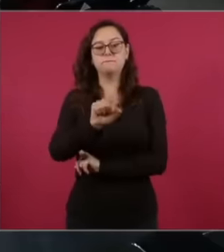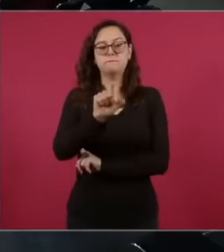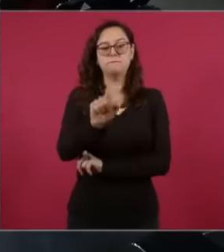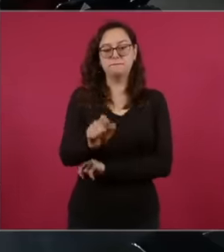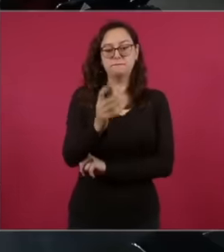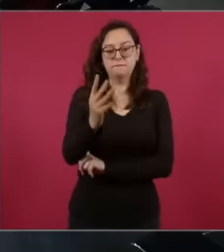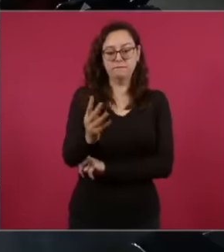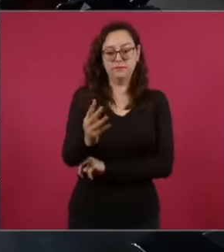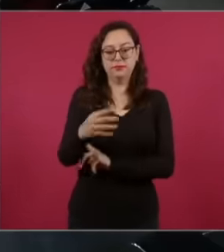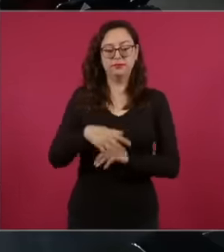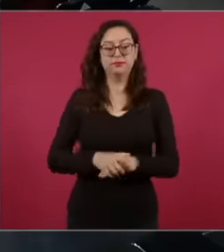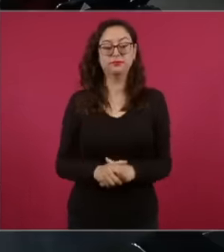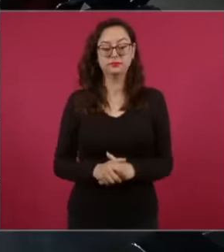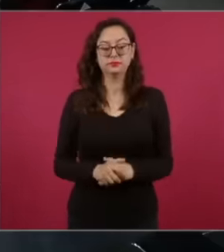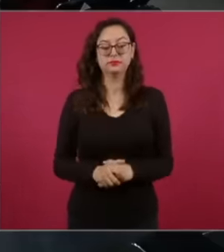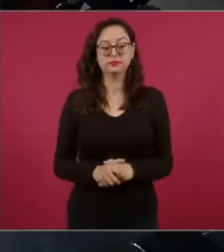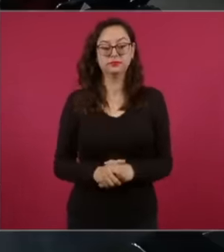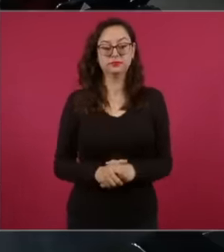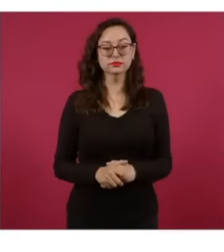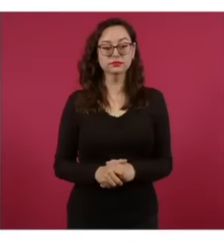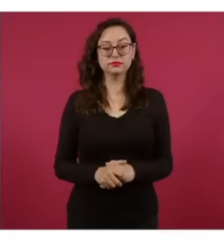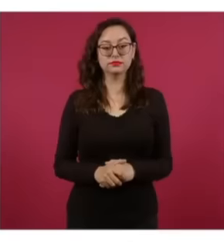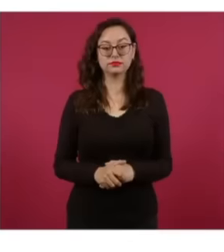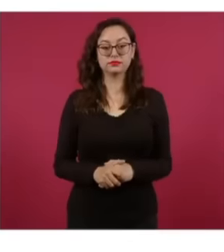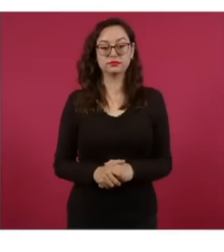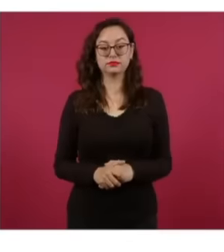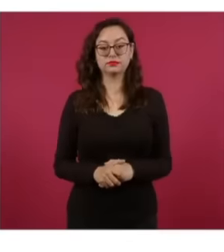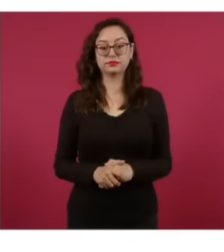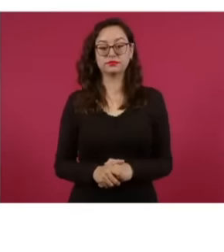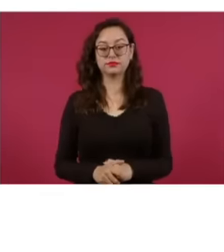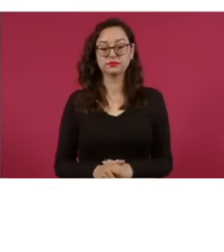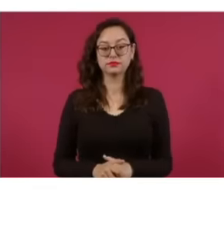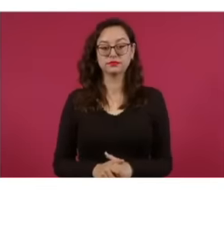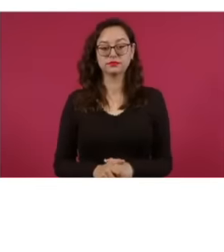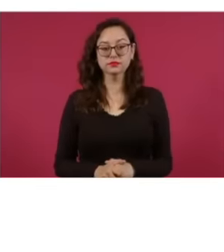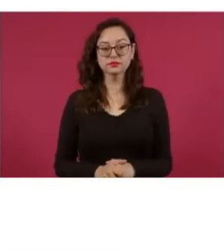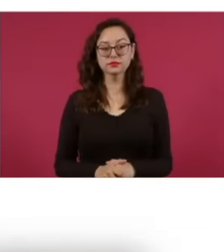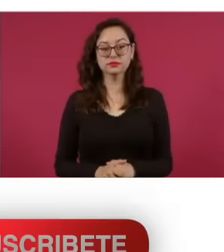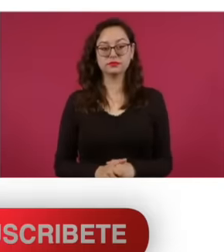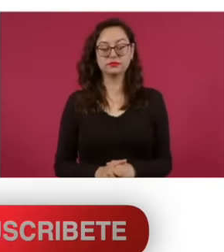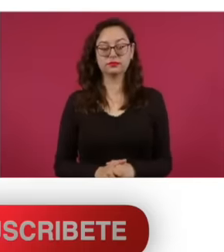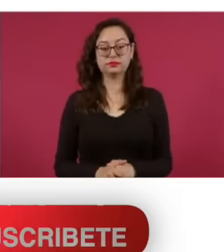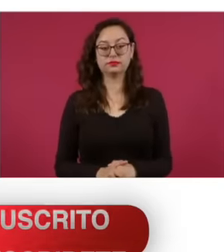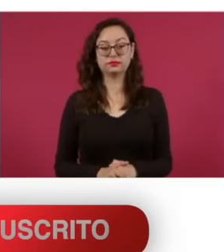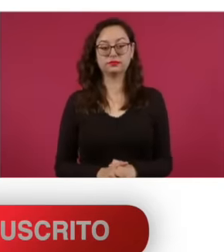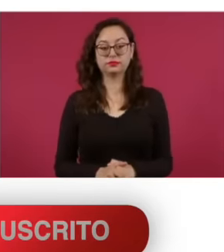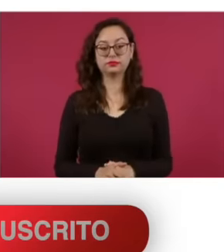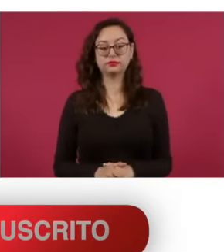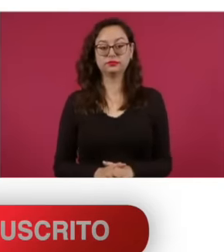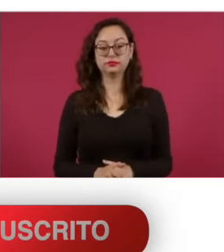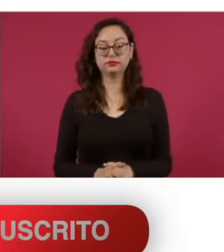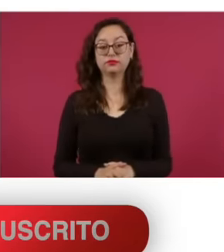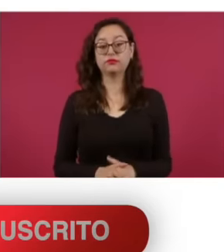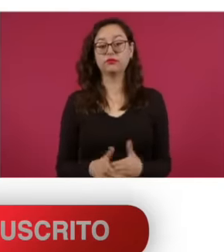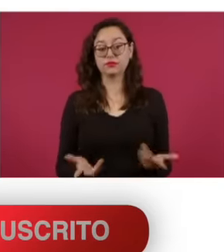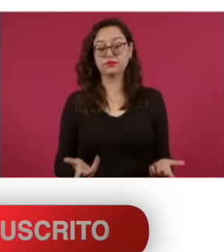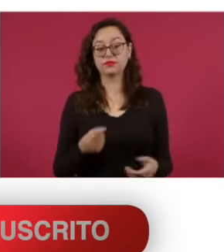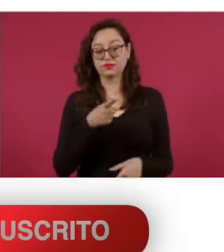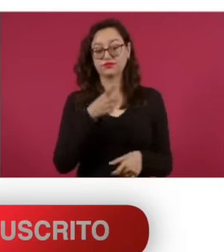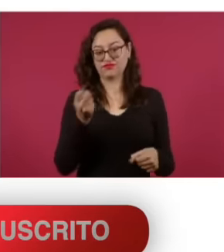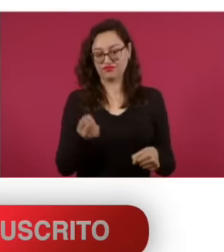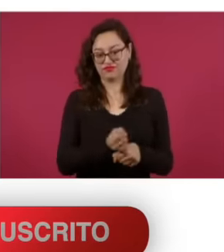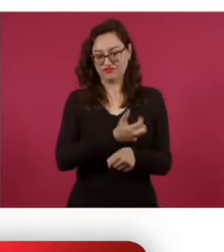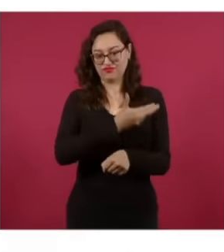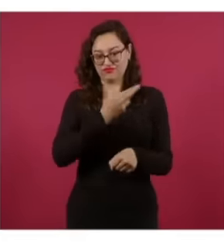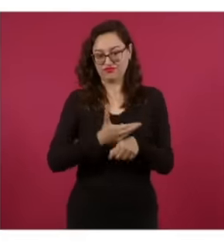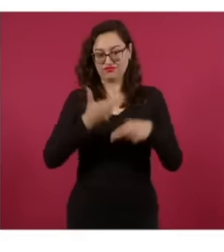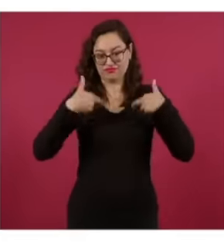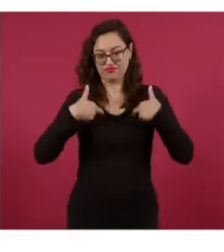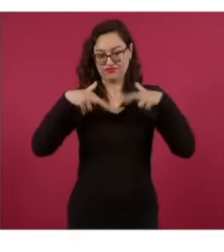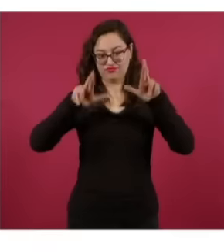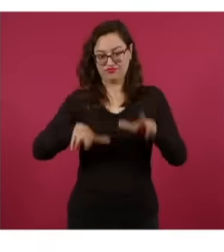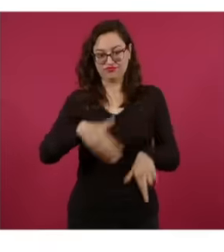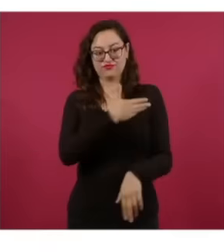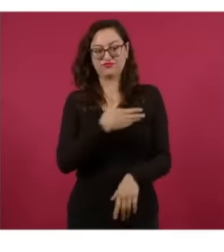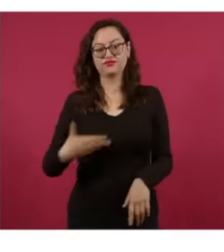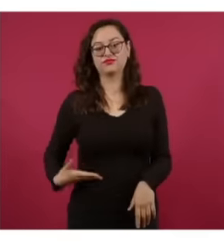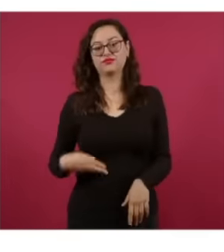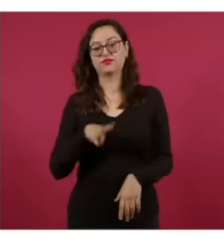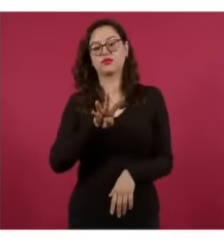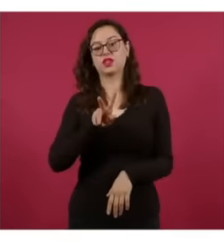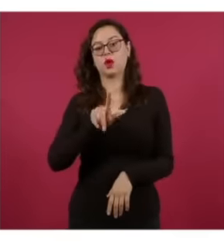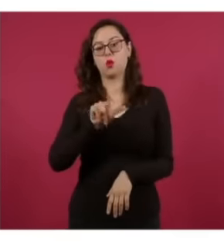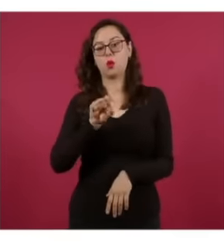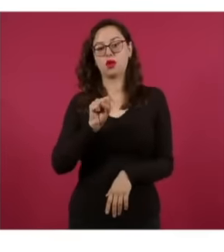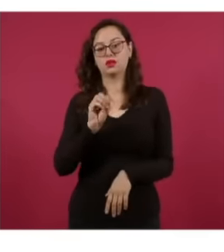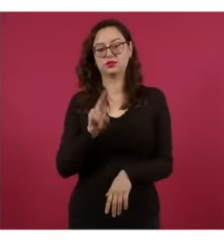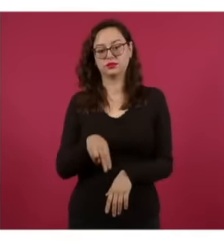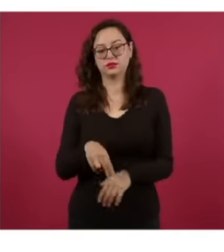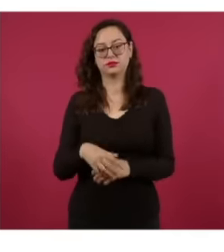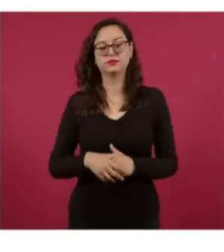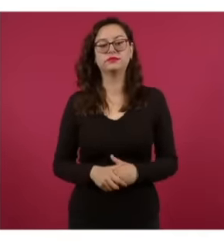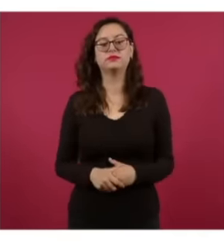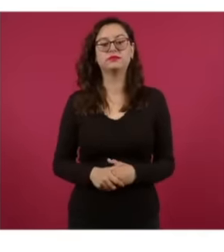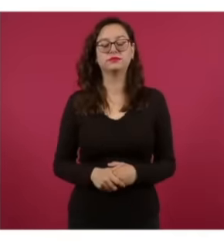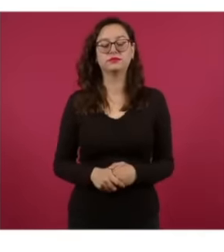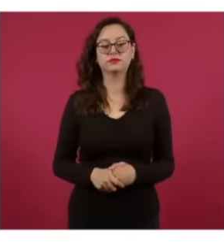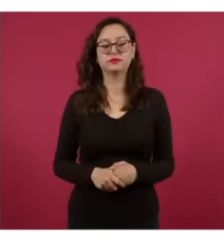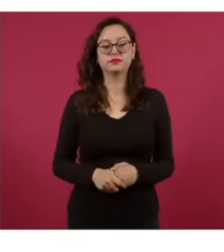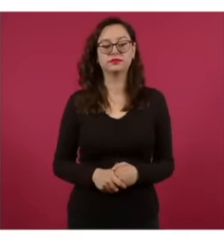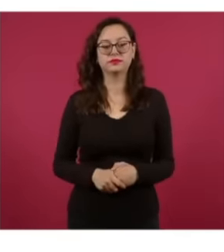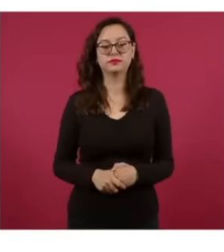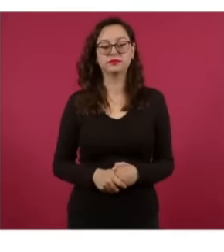This is Lan, he was Wilson's secretary of state under President Wilson W Wilson on the 24